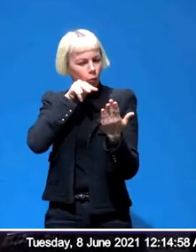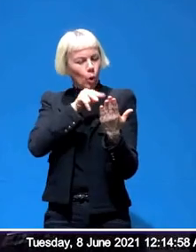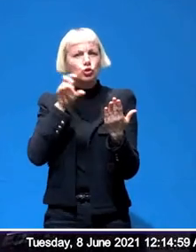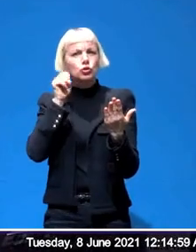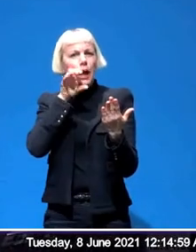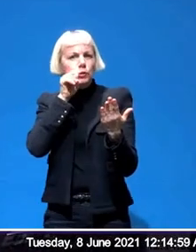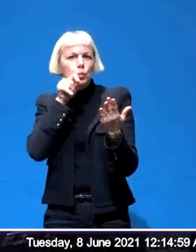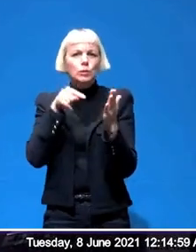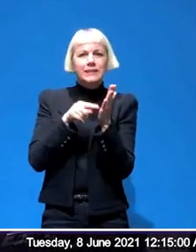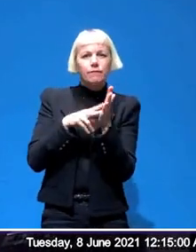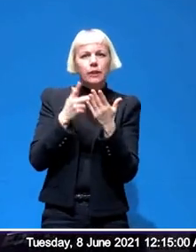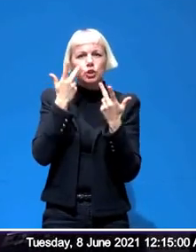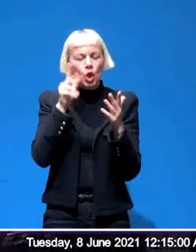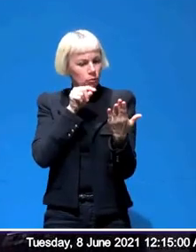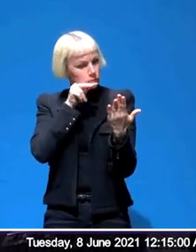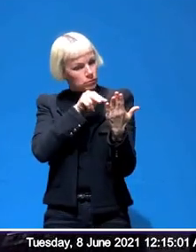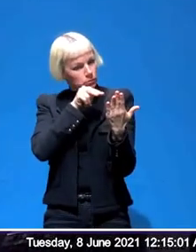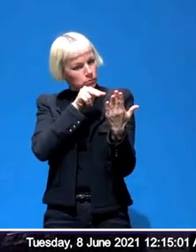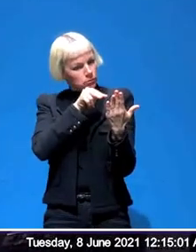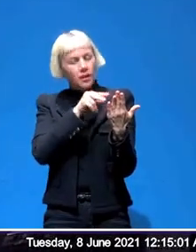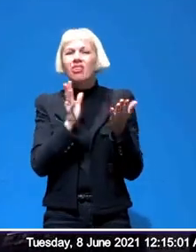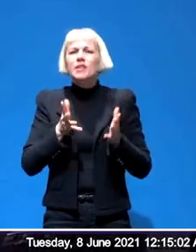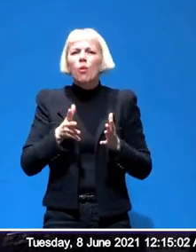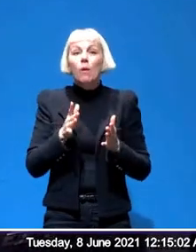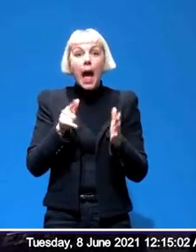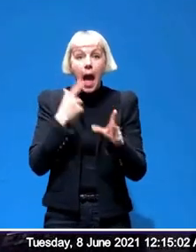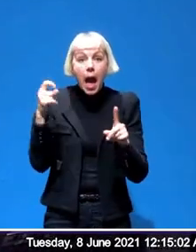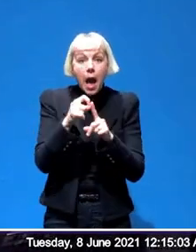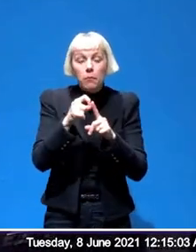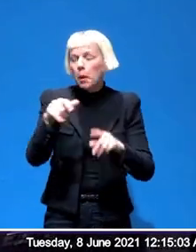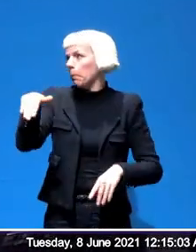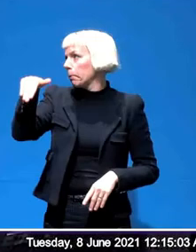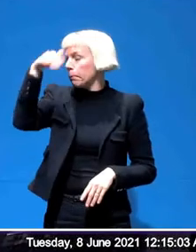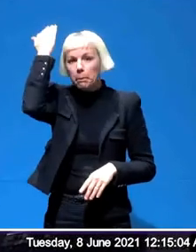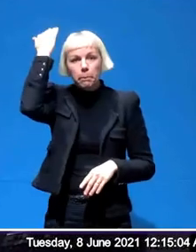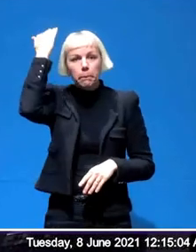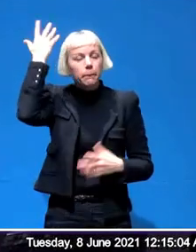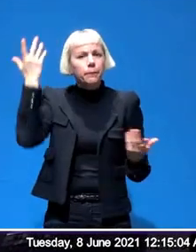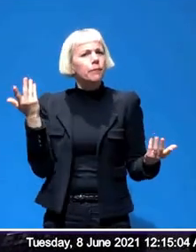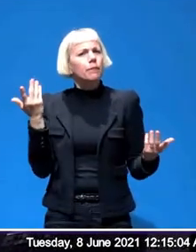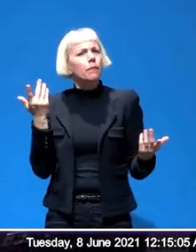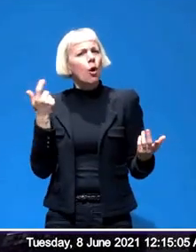He has no comprehension of an app and I would be concerned for people in